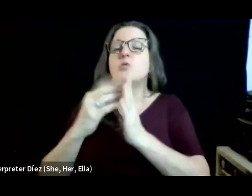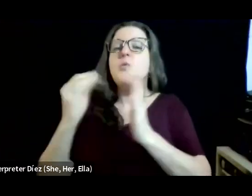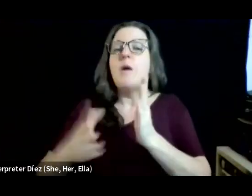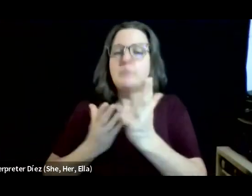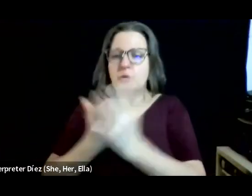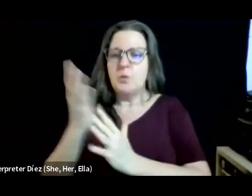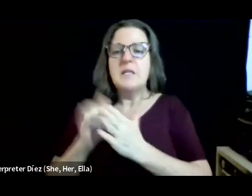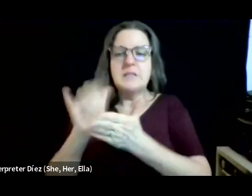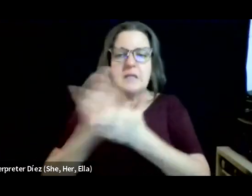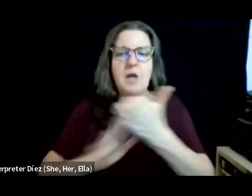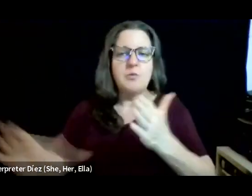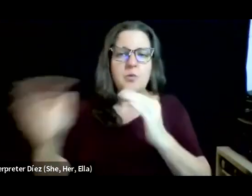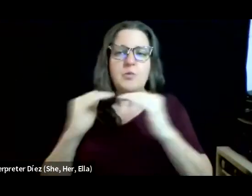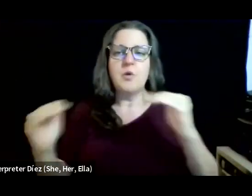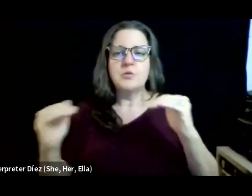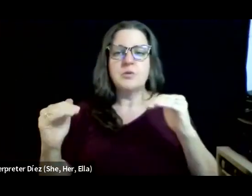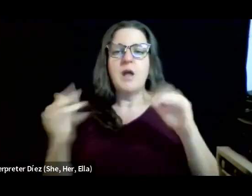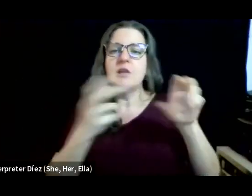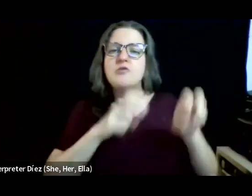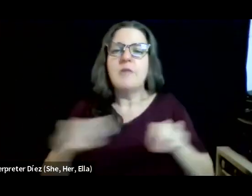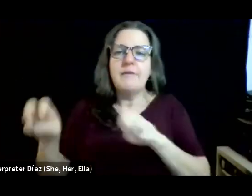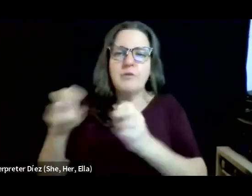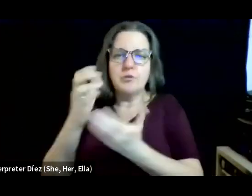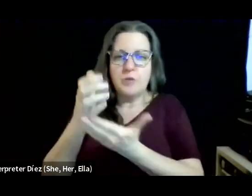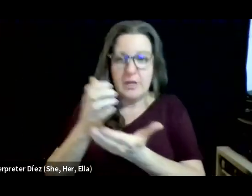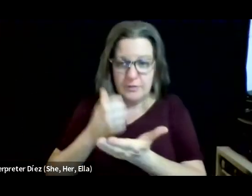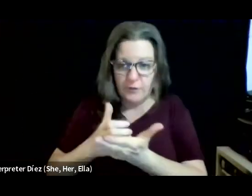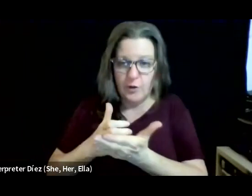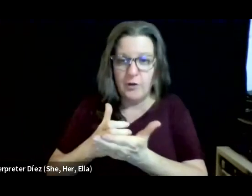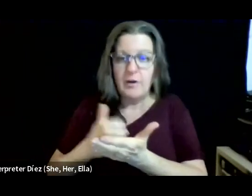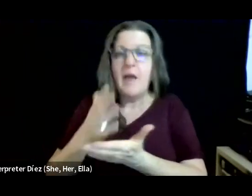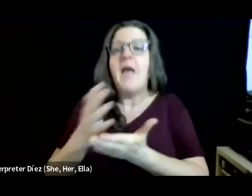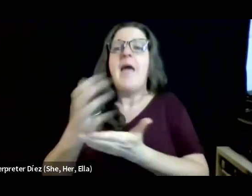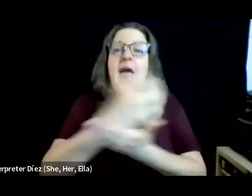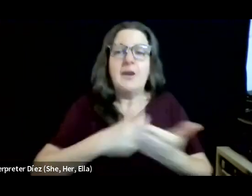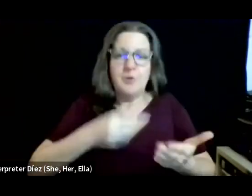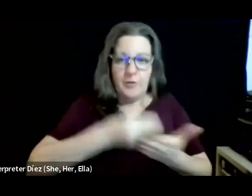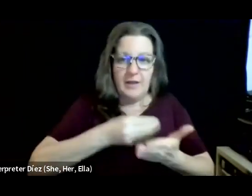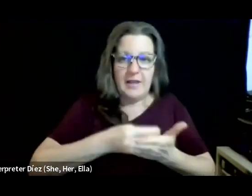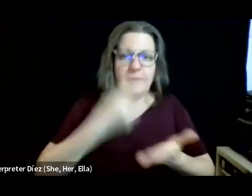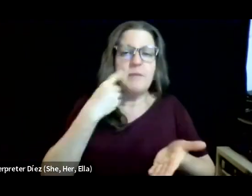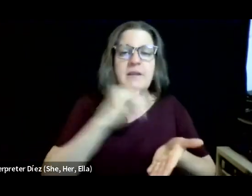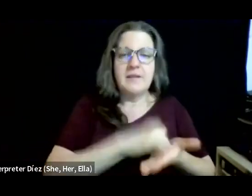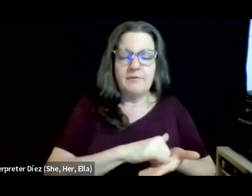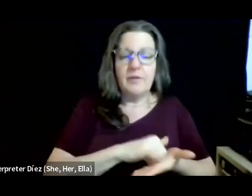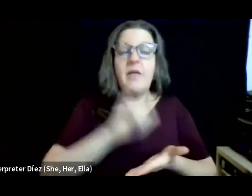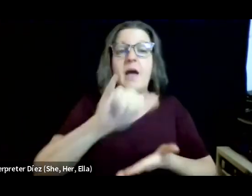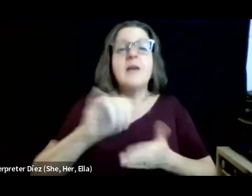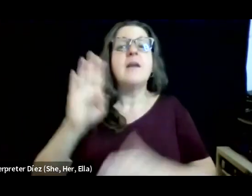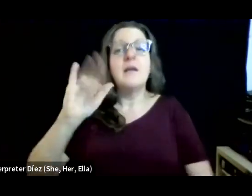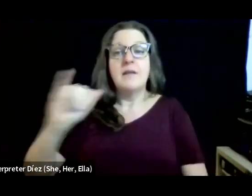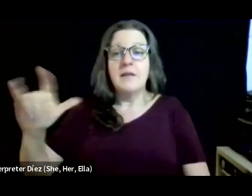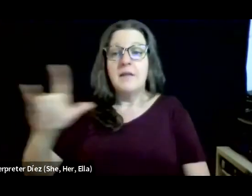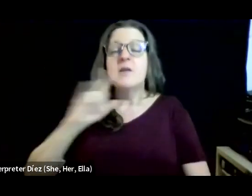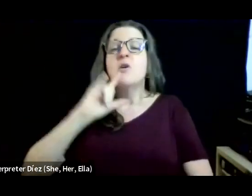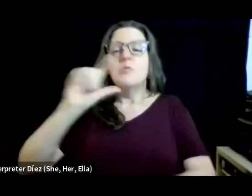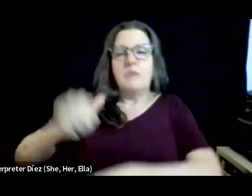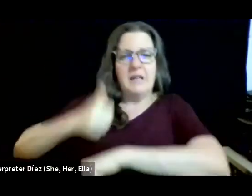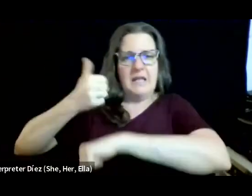those transfer level courses. And you can collect funding for that. That was a Bill that was really instituted by this District,